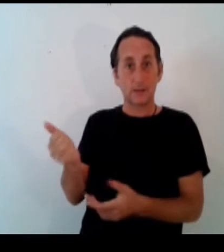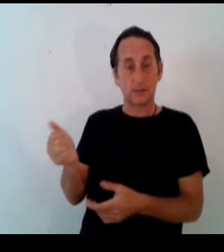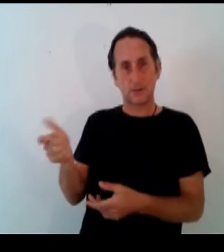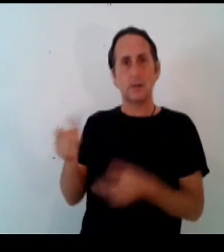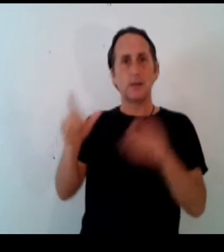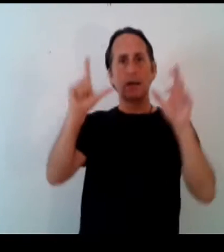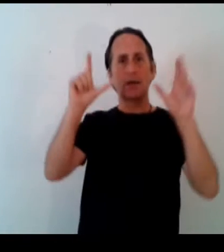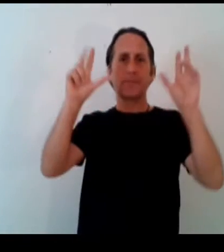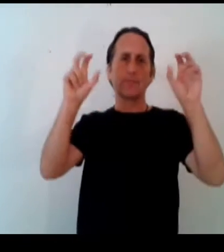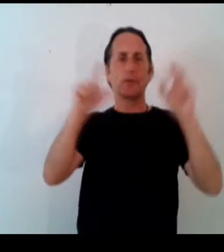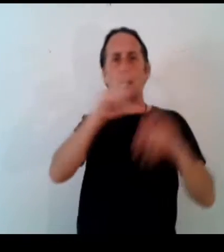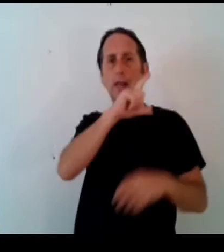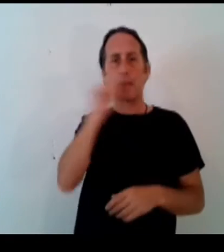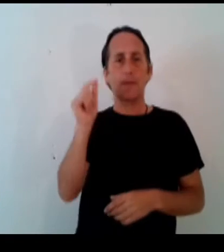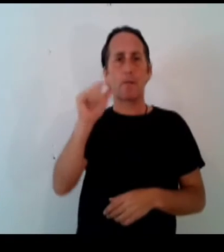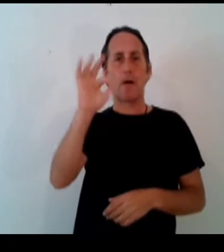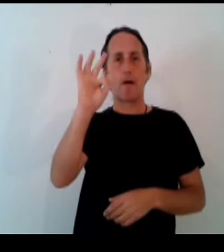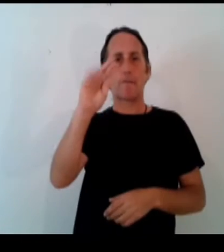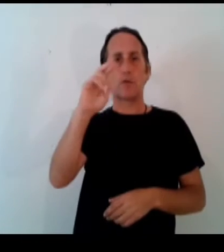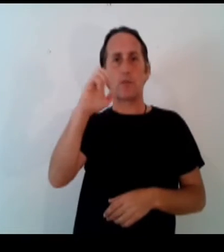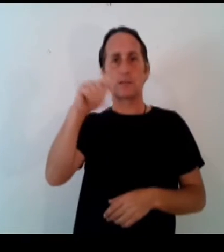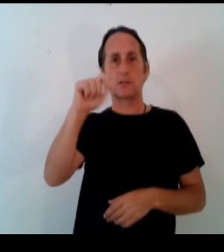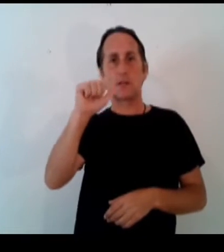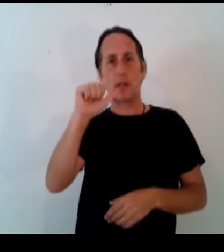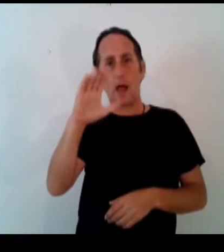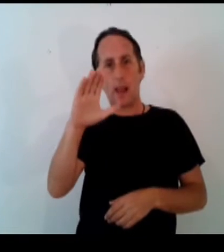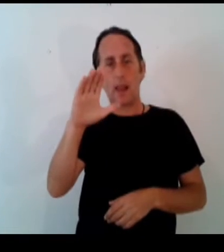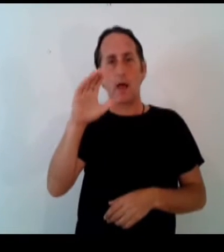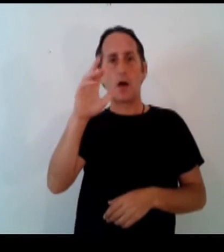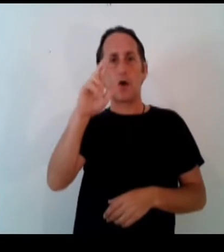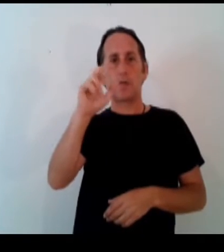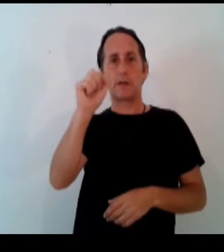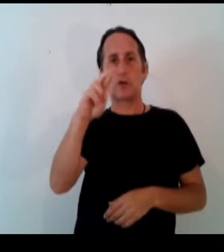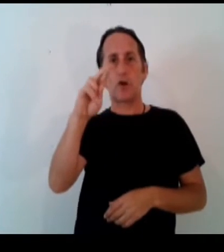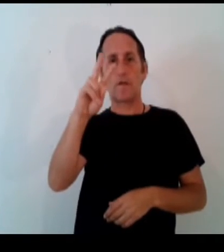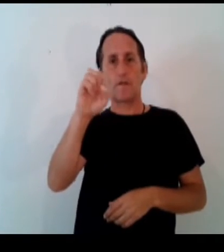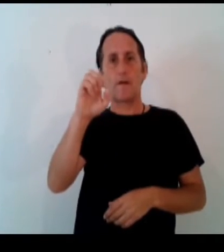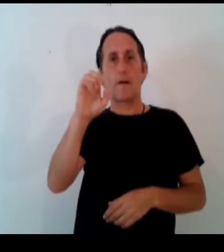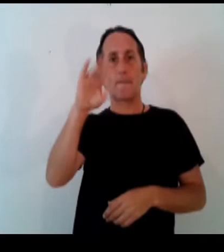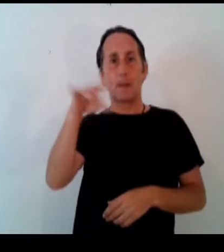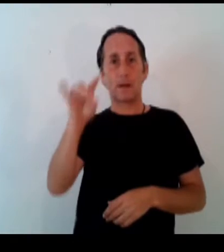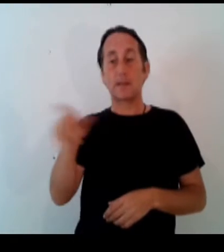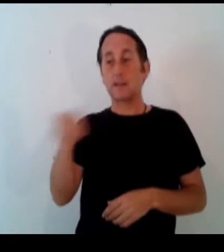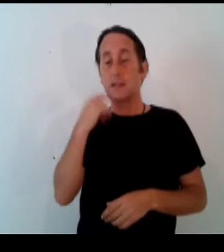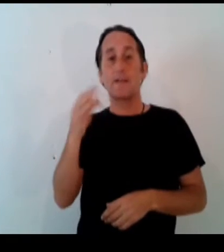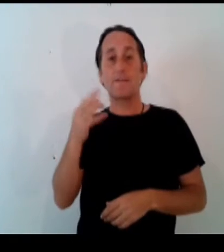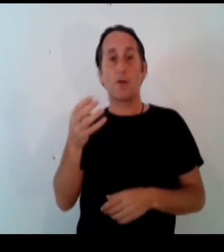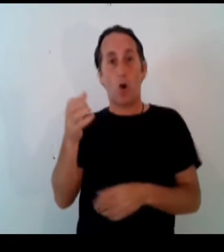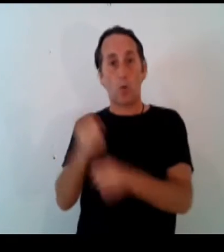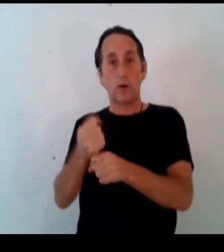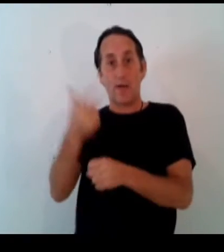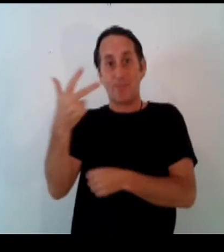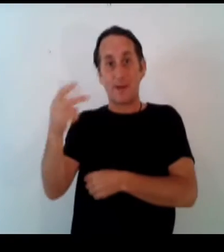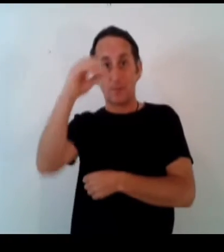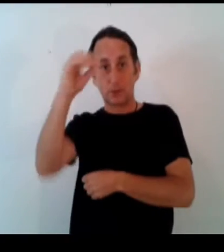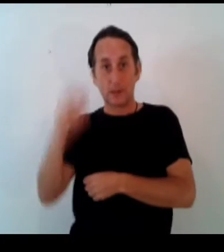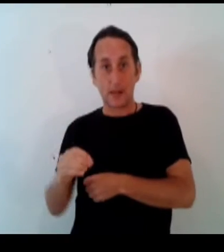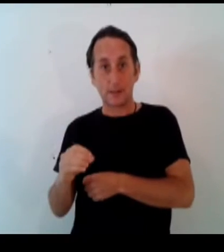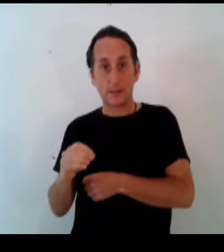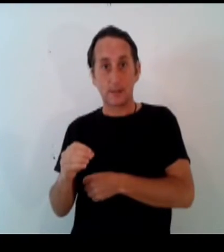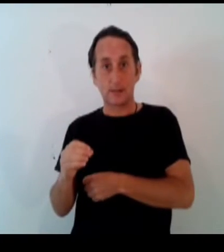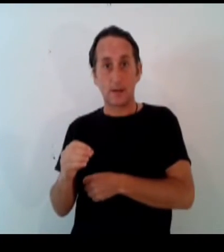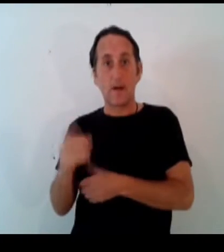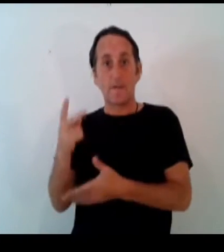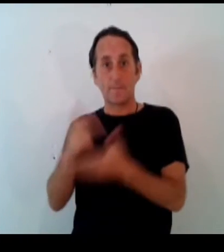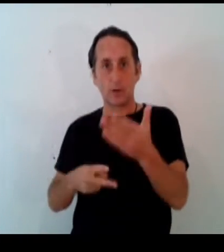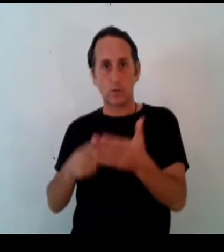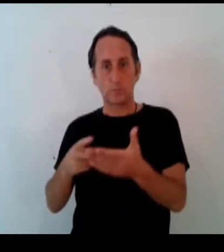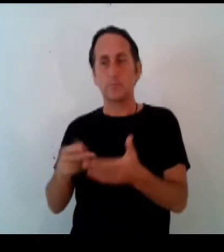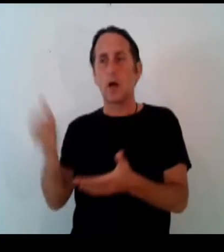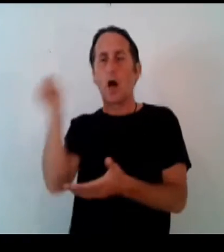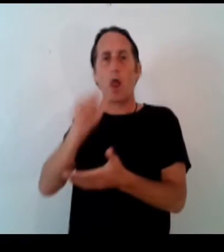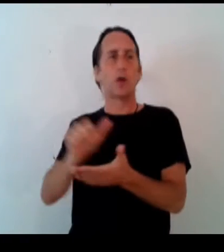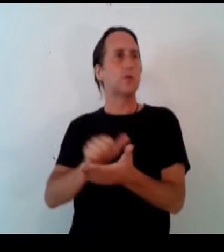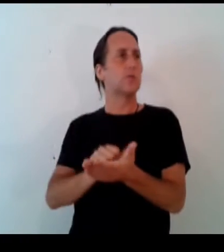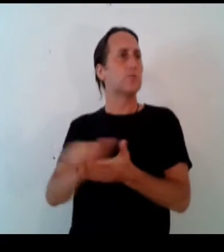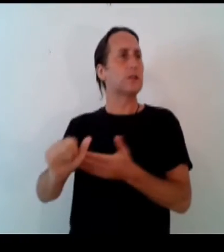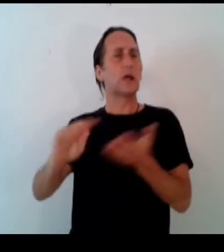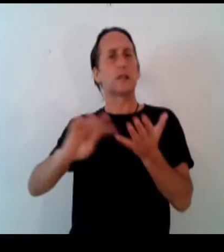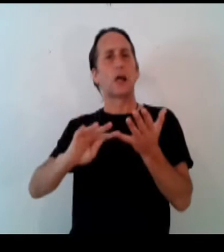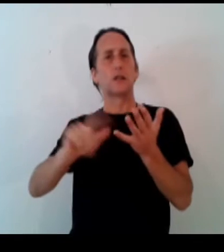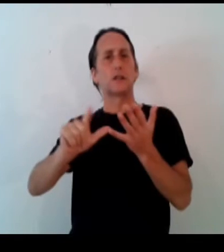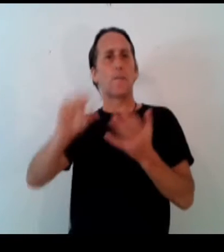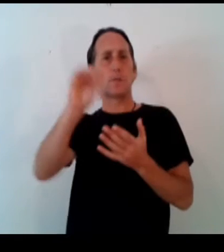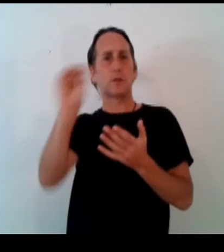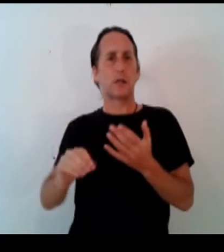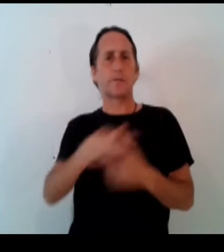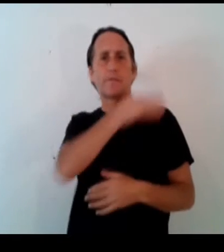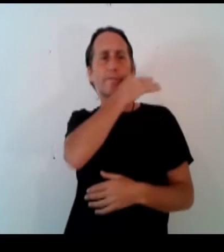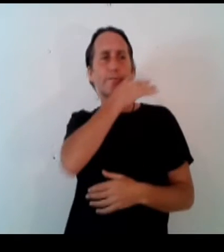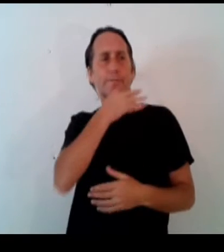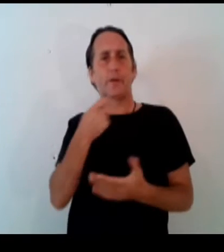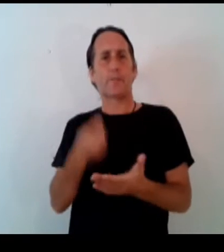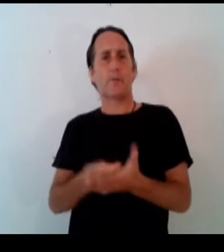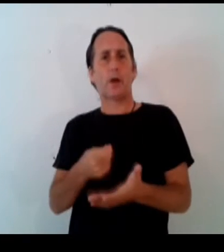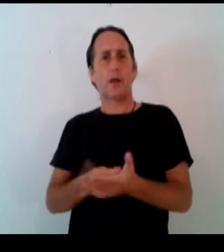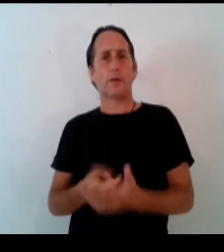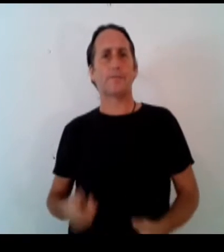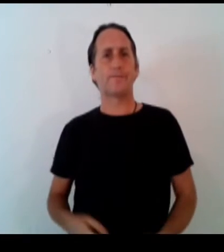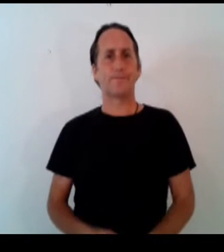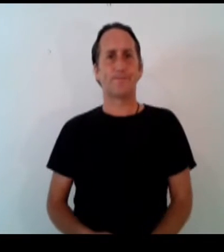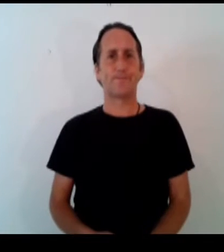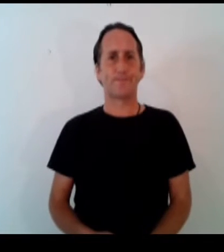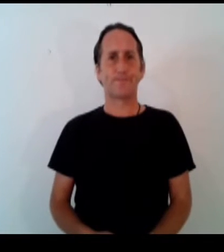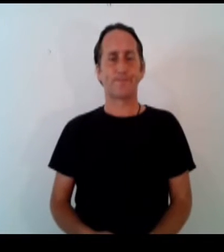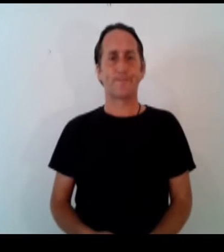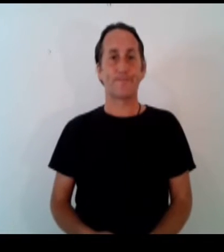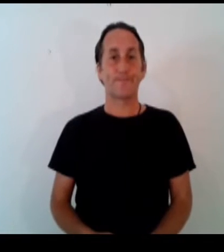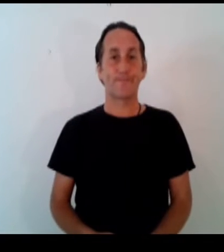Its called "Fractional Reserve Banking", they say as long as they hold 3% of the value 3% of the principle they are allowed to print 97% counterfeit money